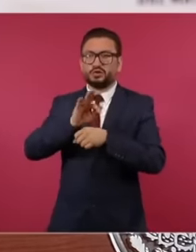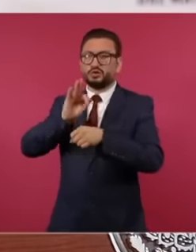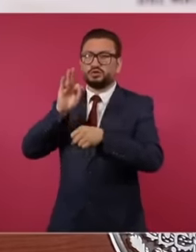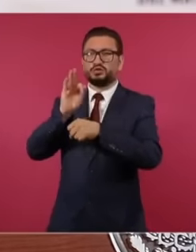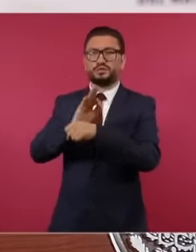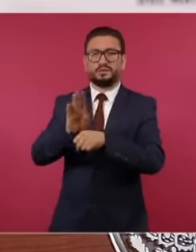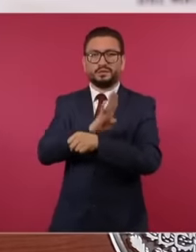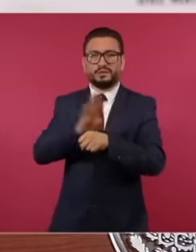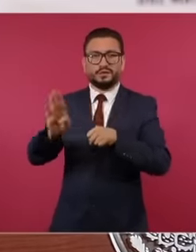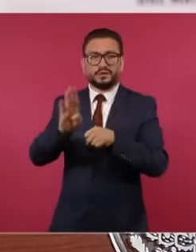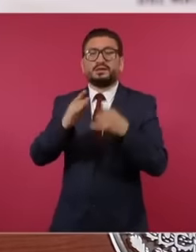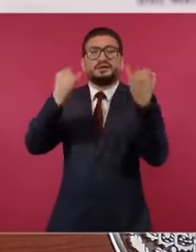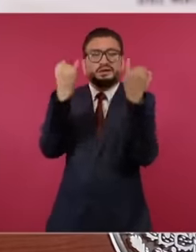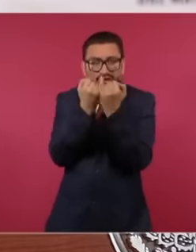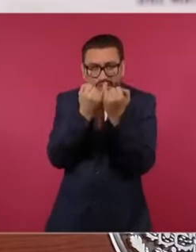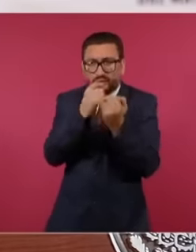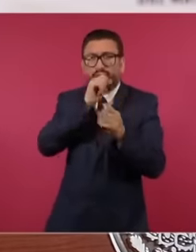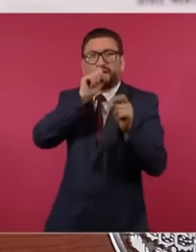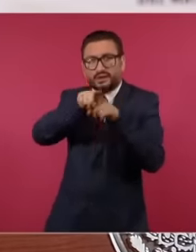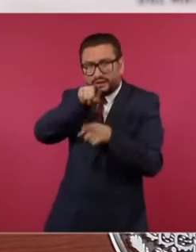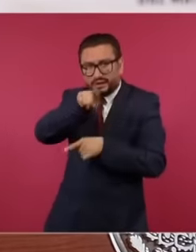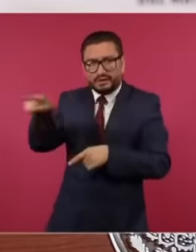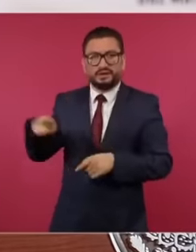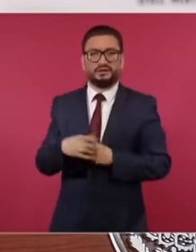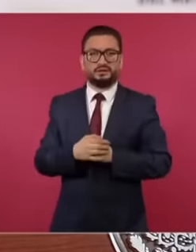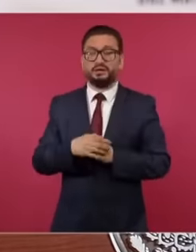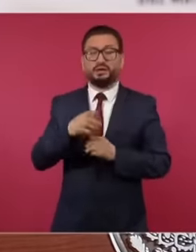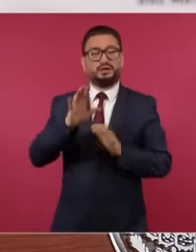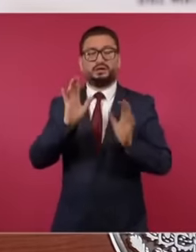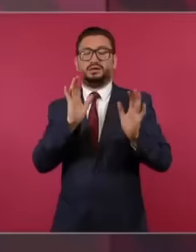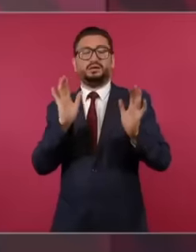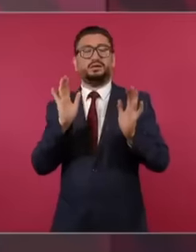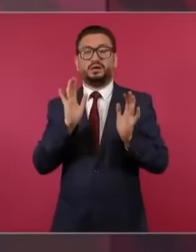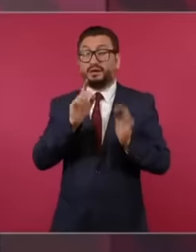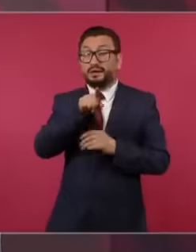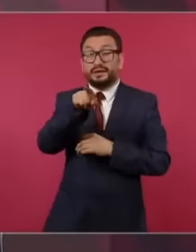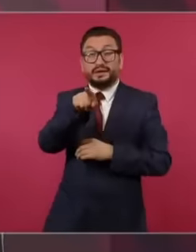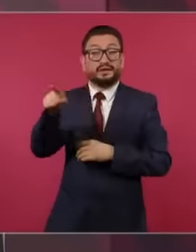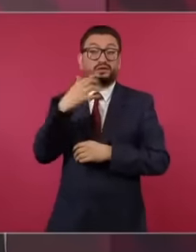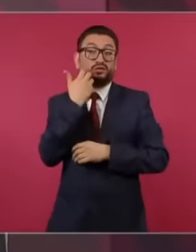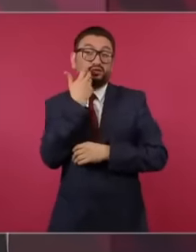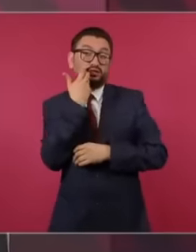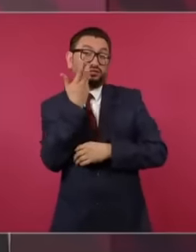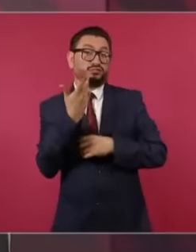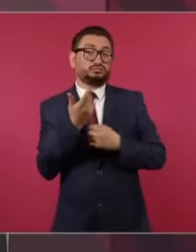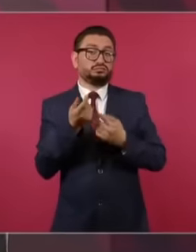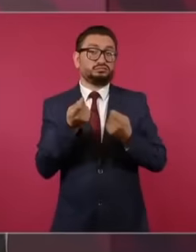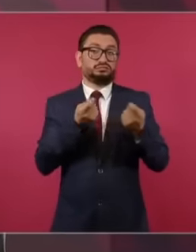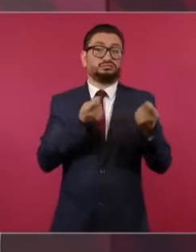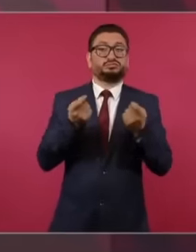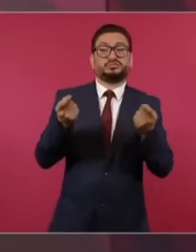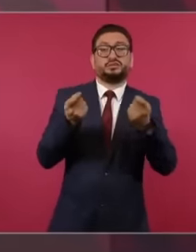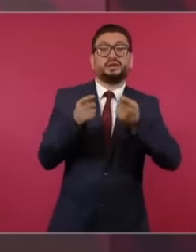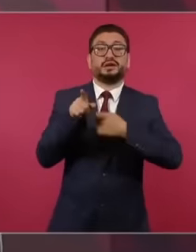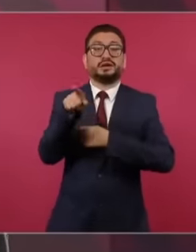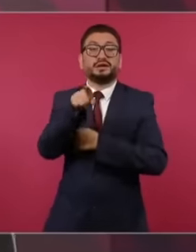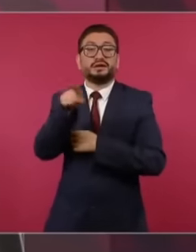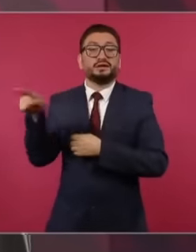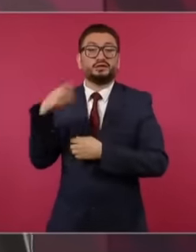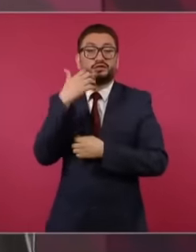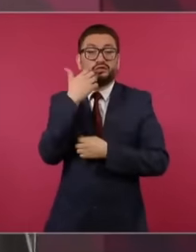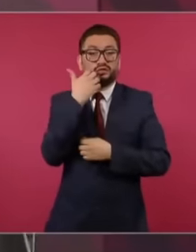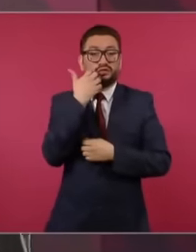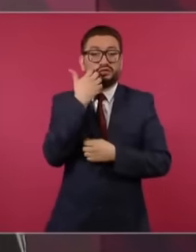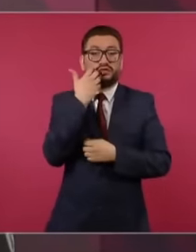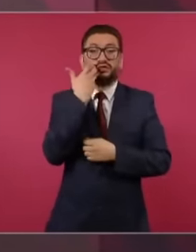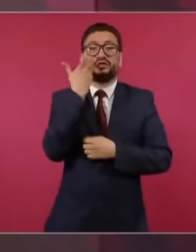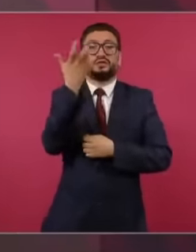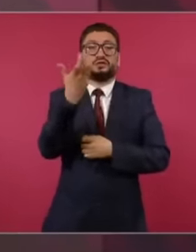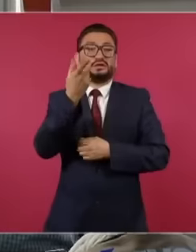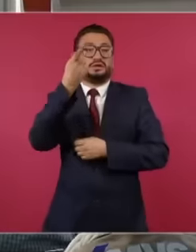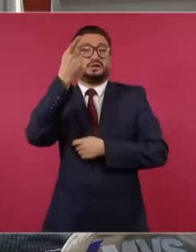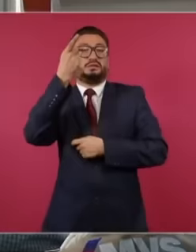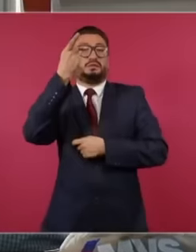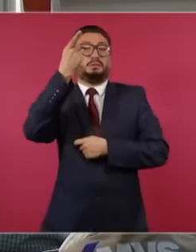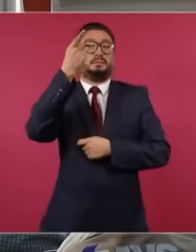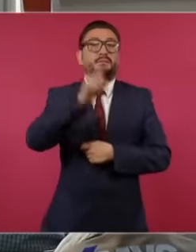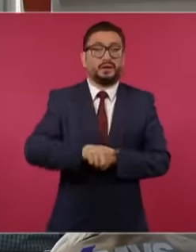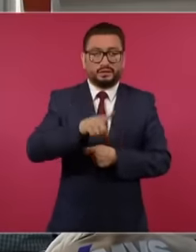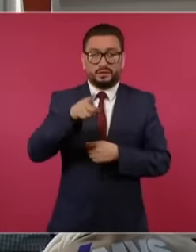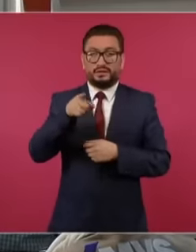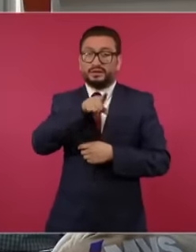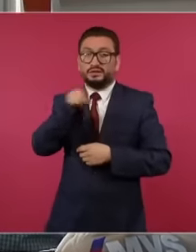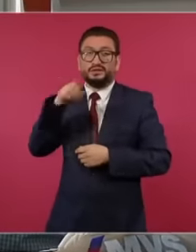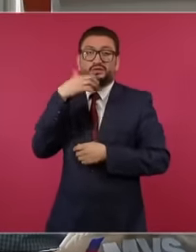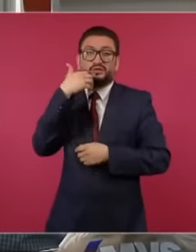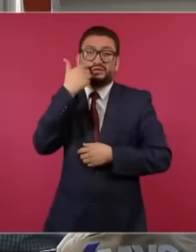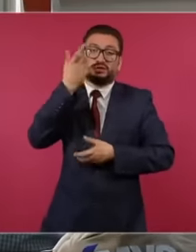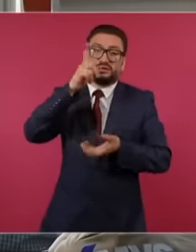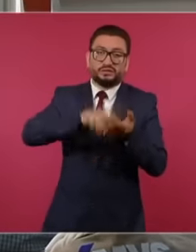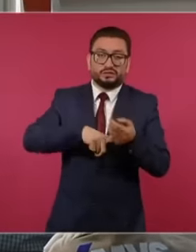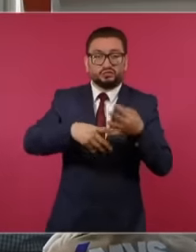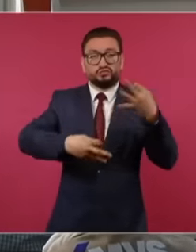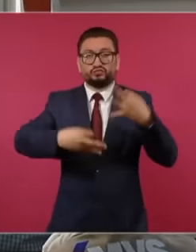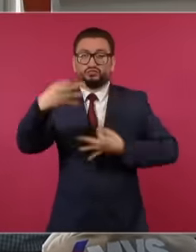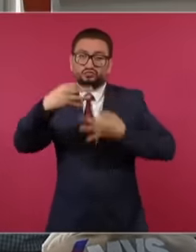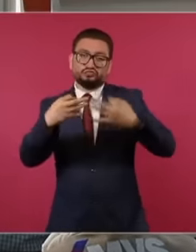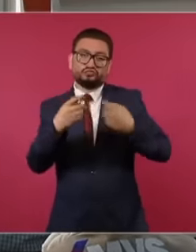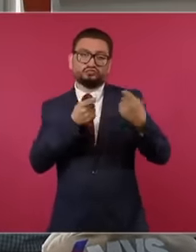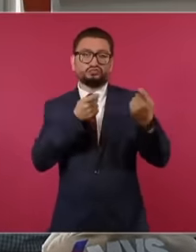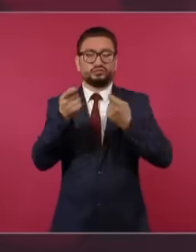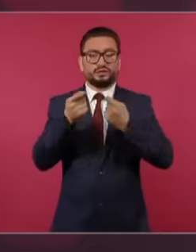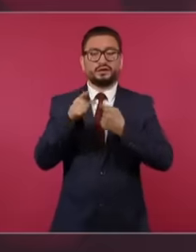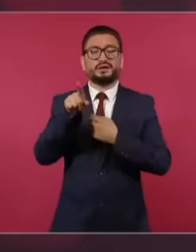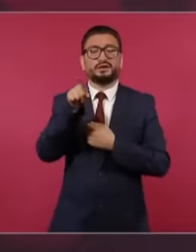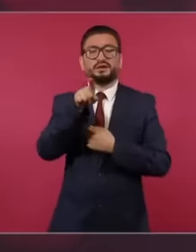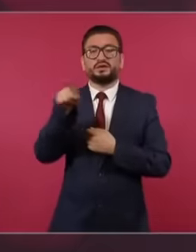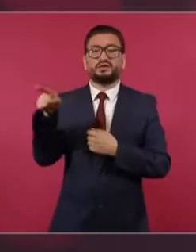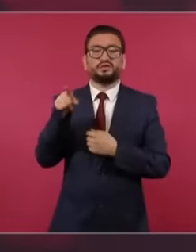ah no but they want to have the privilege of being in the judiciary and having one two